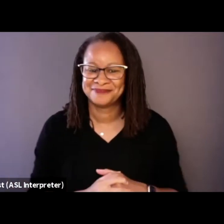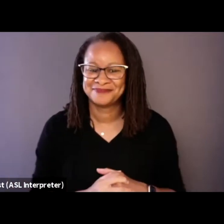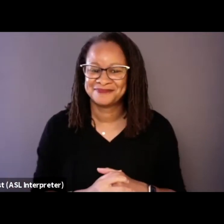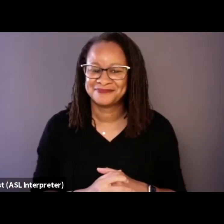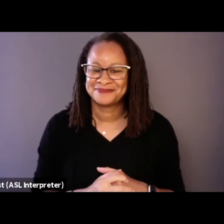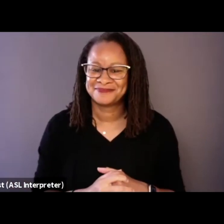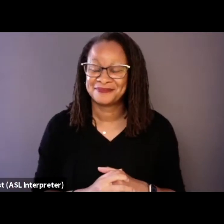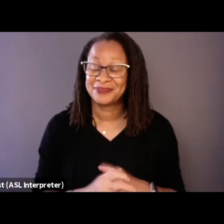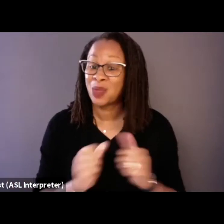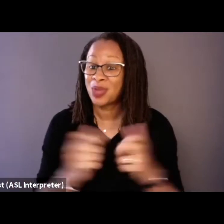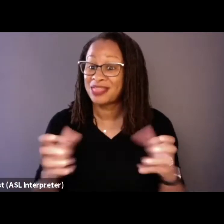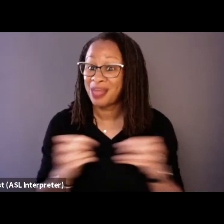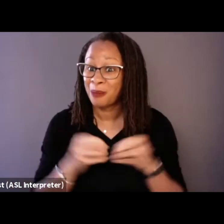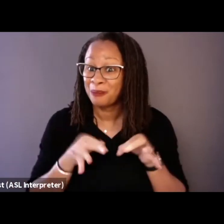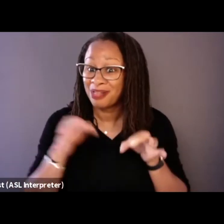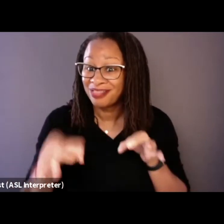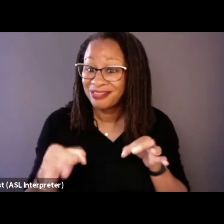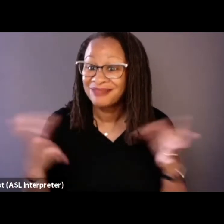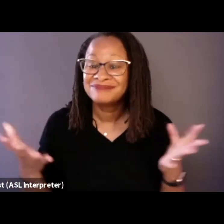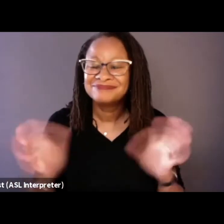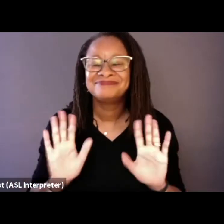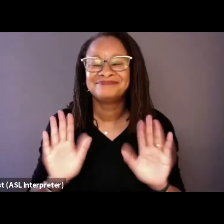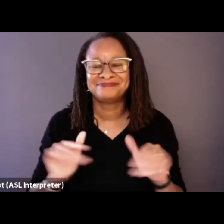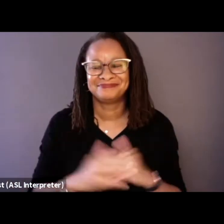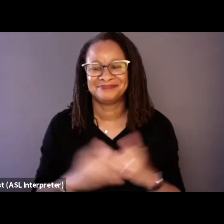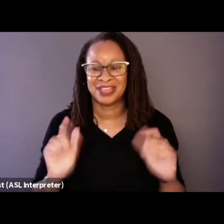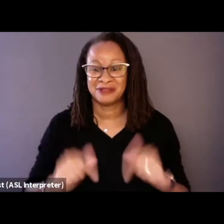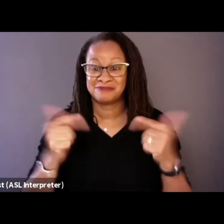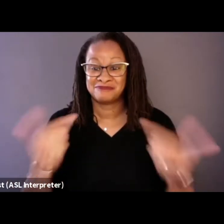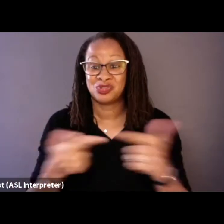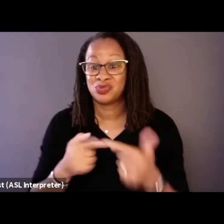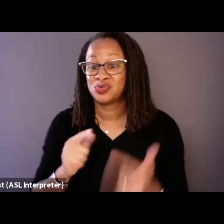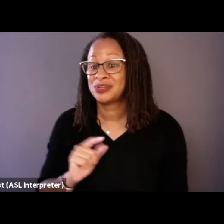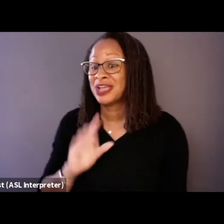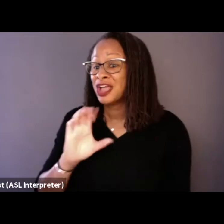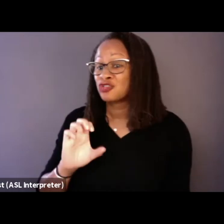And without any further ado, I'm gonna hand things over to Christy Lemire